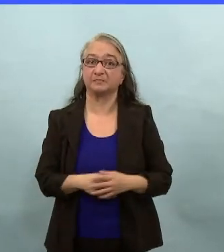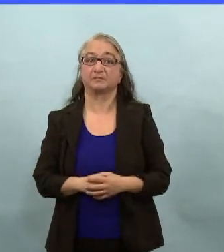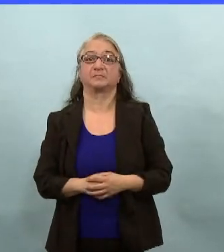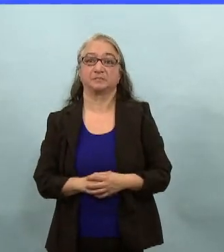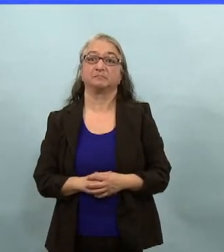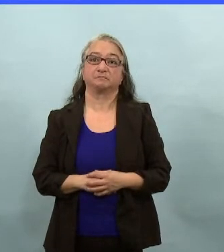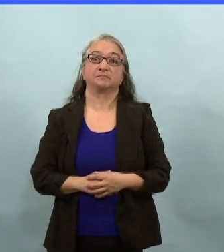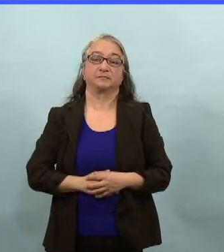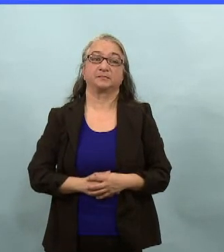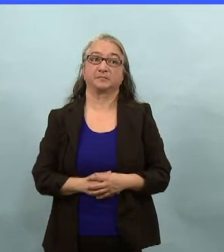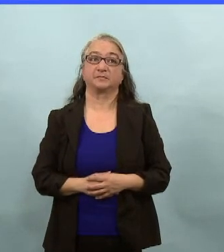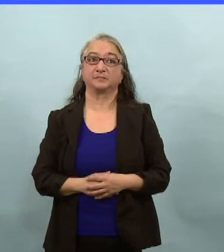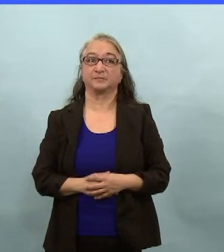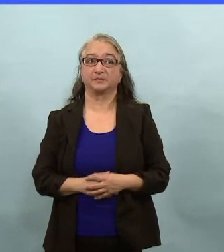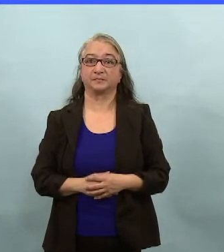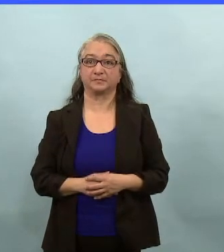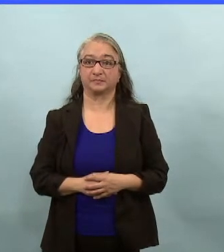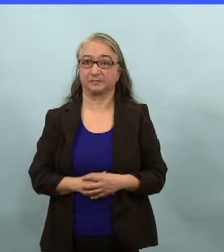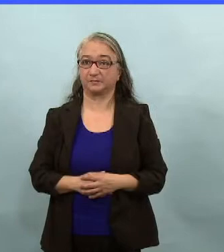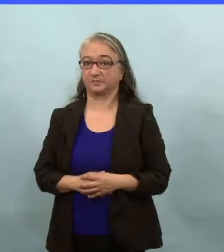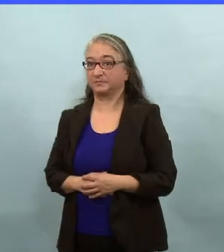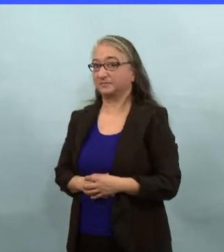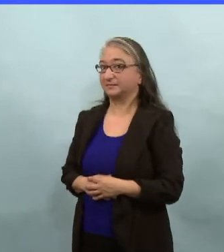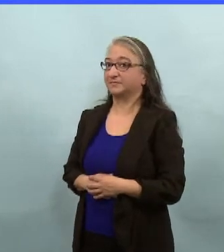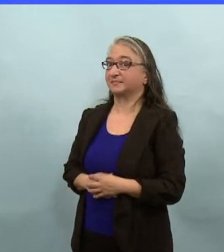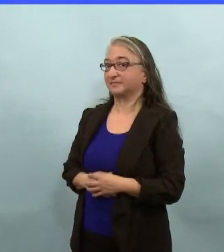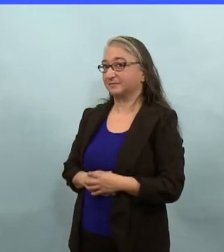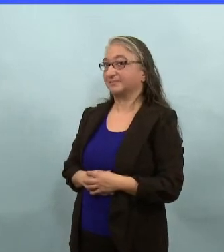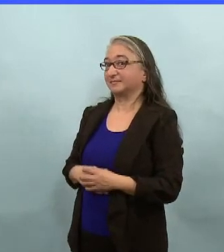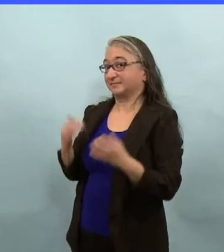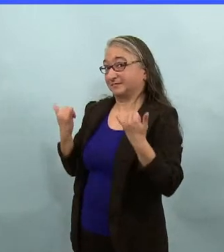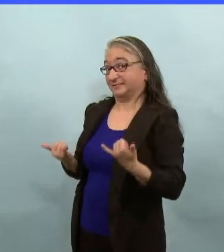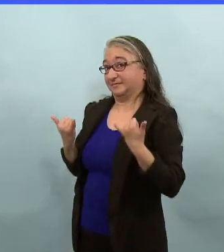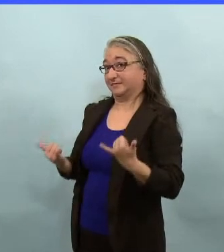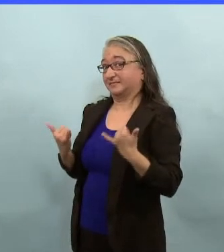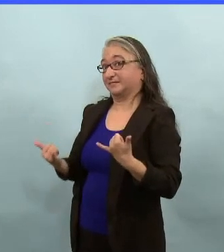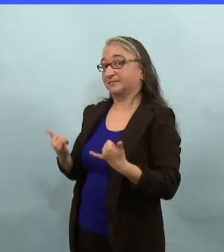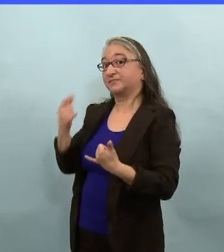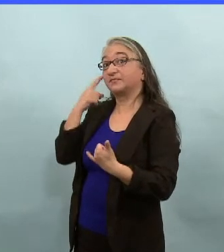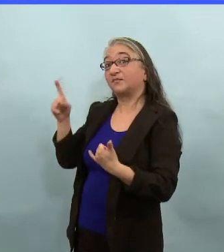so i just have a question about our current strategy for managing kobe in the community so the